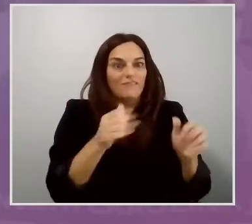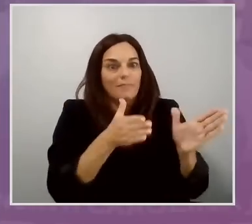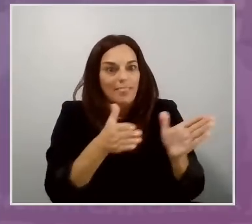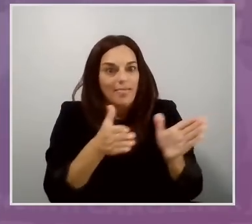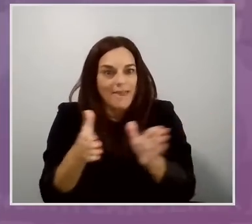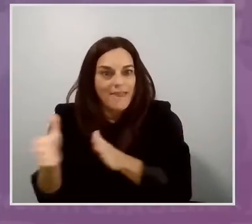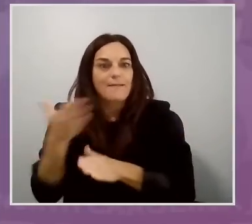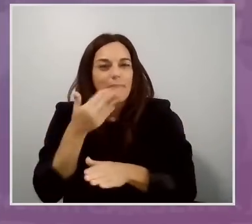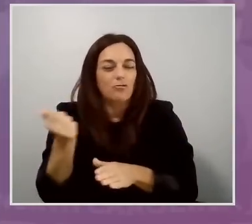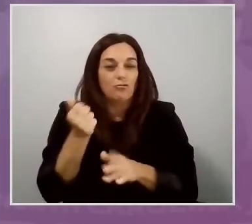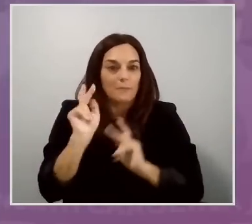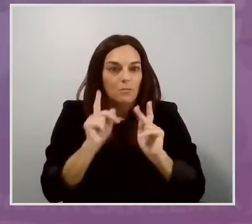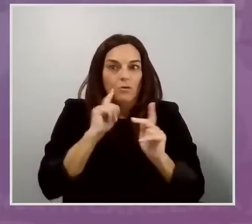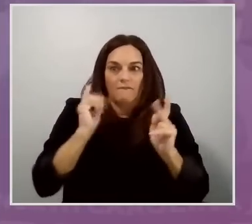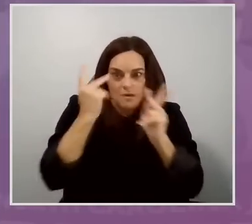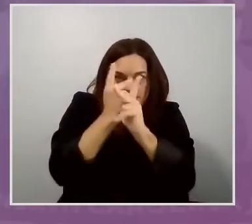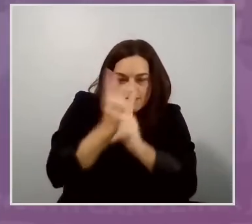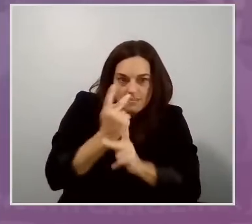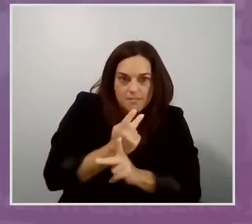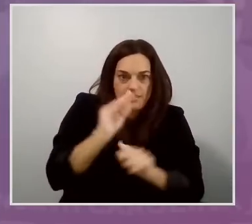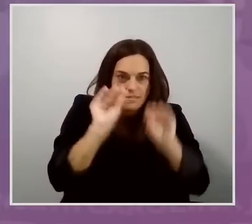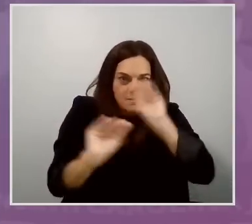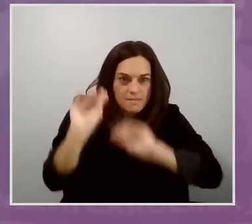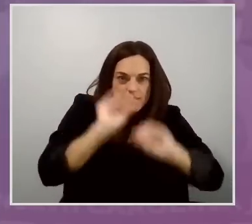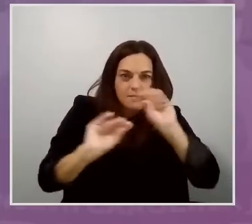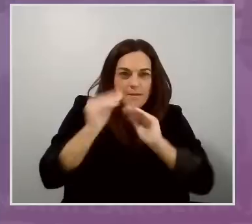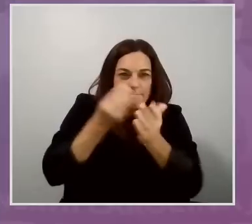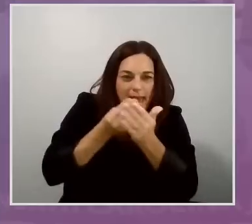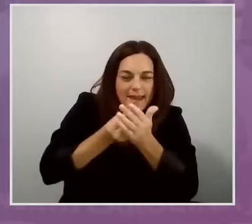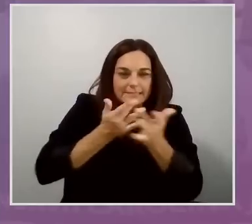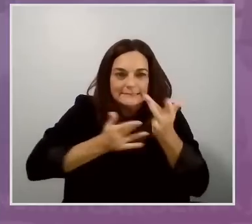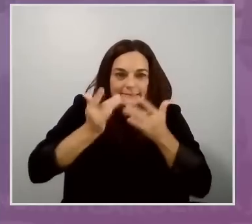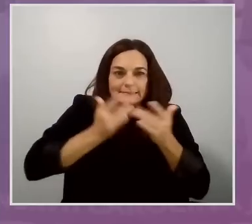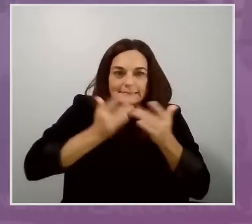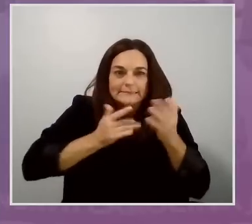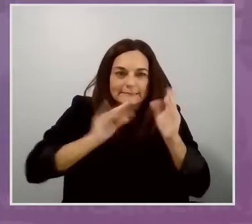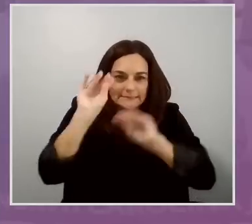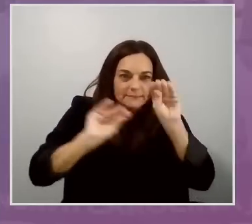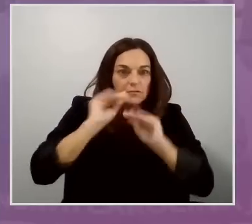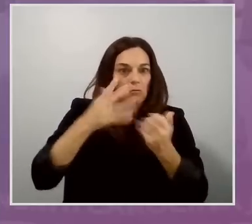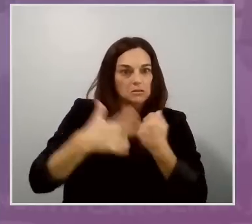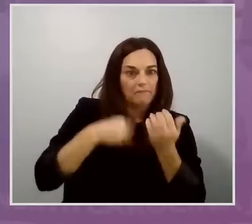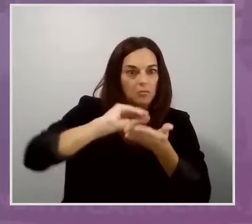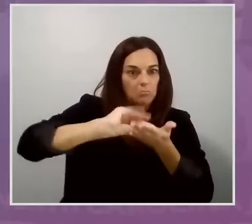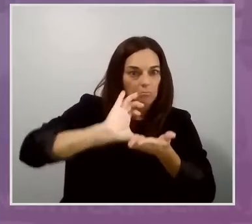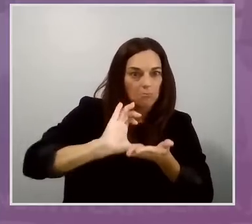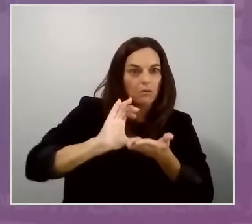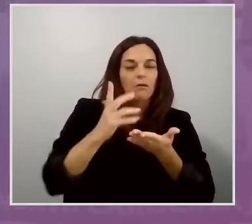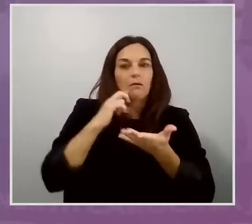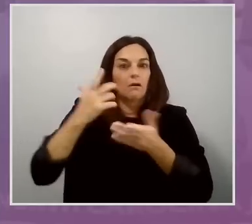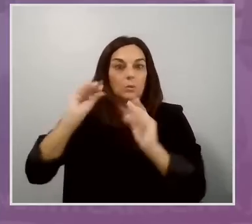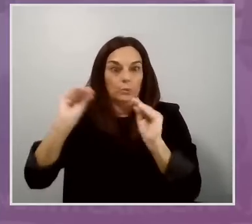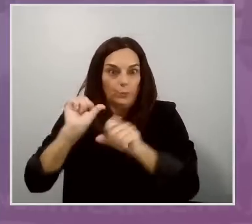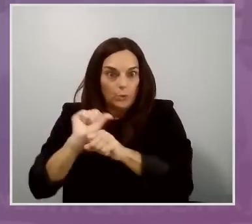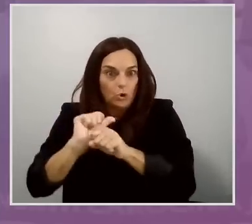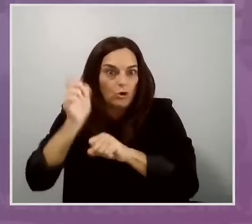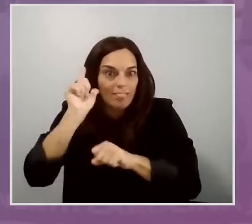DIDN'T TELL THE PEOPLE. WHEN WE COULD HAVE PLANNED -- WHEN FOLKS COULD HAVE PLANNED